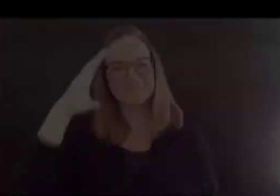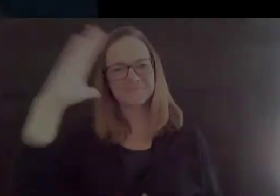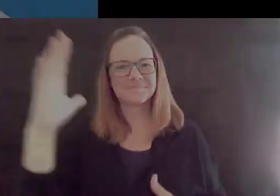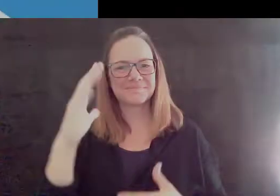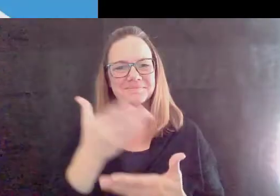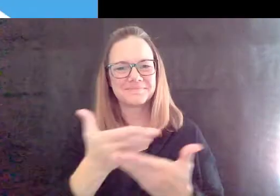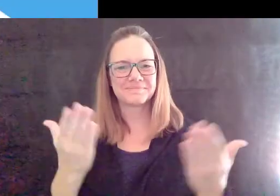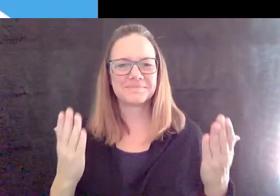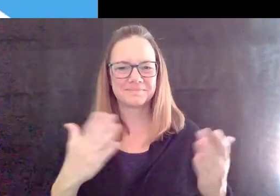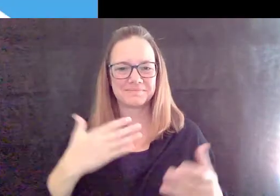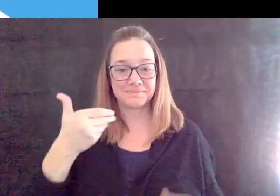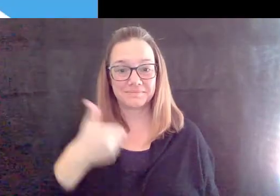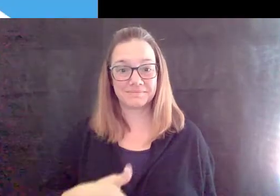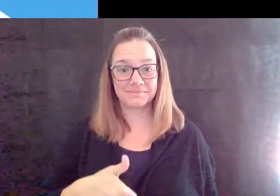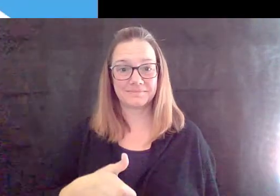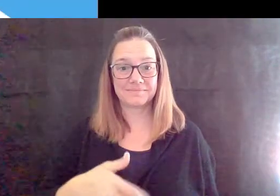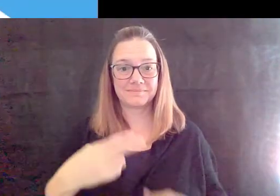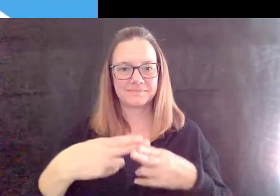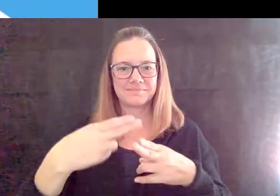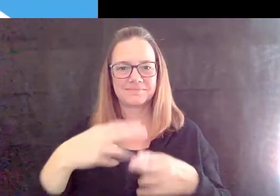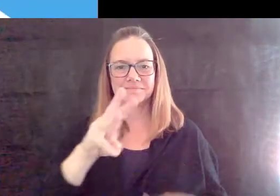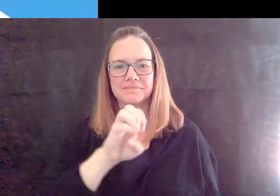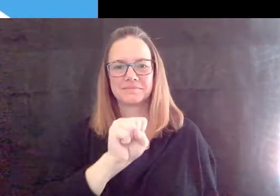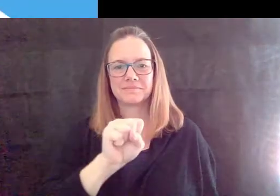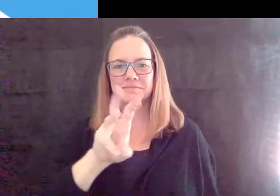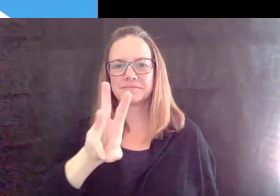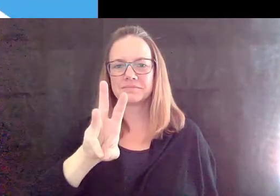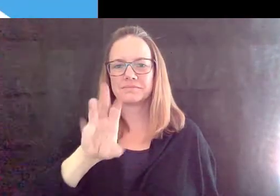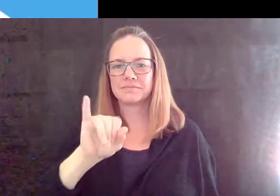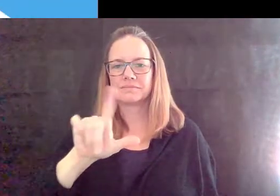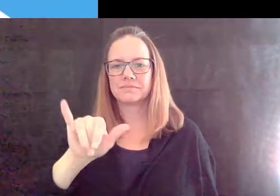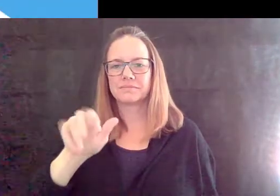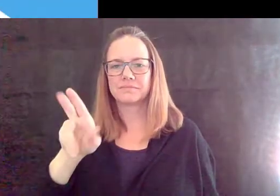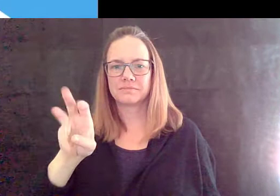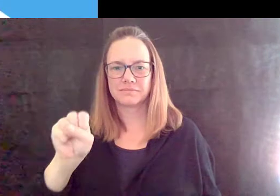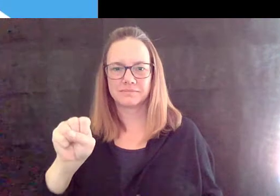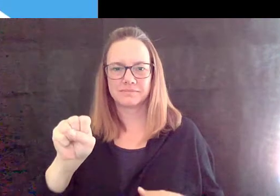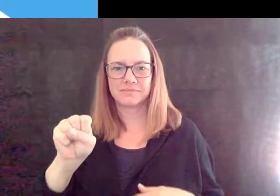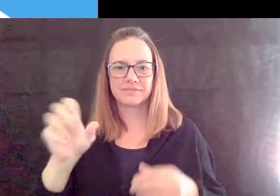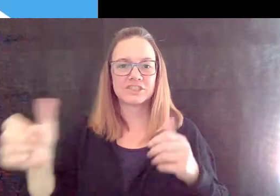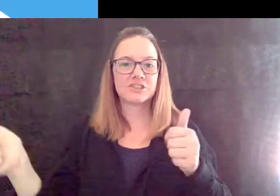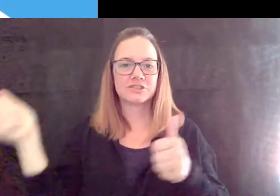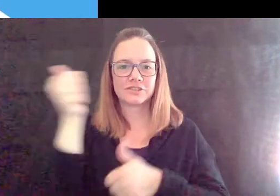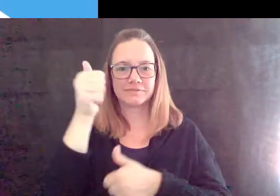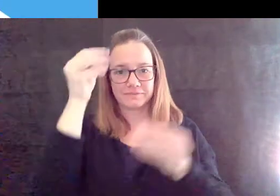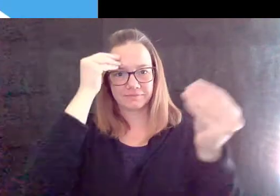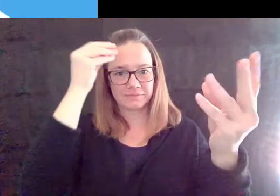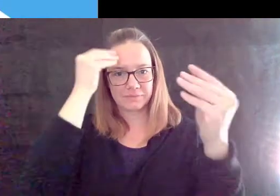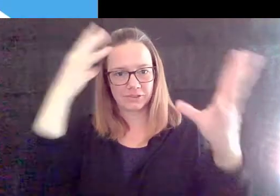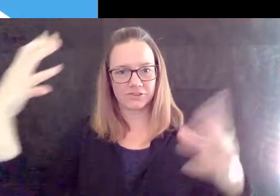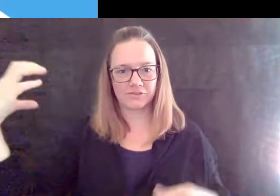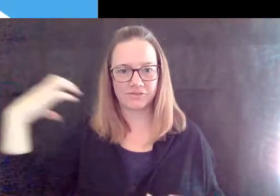Hi, everyone. I'm Wes Williams. I'm the Chief Information Officer at the Mental Health Center of Denver.